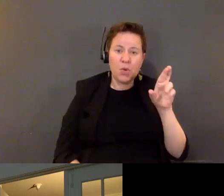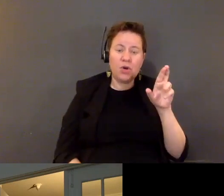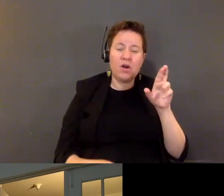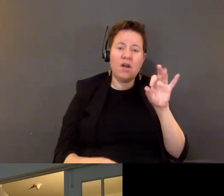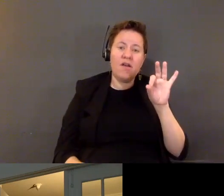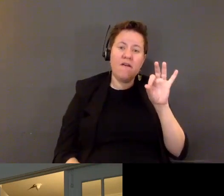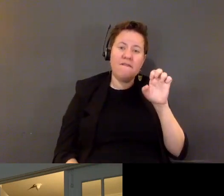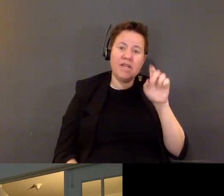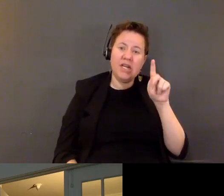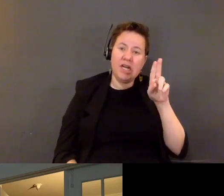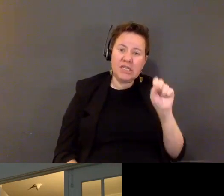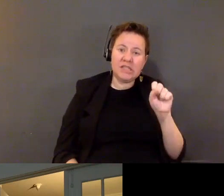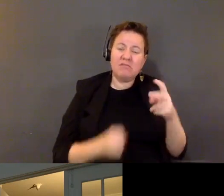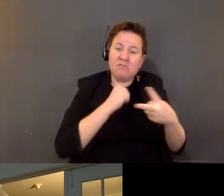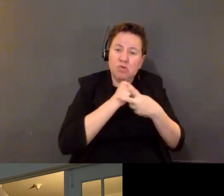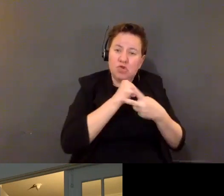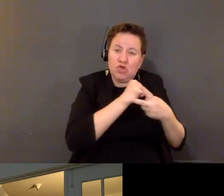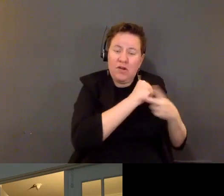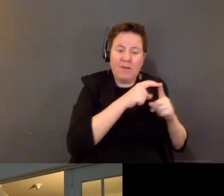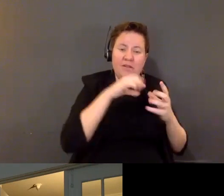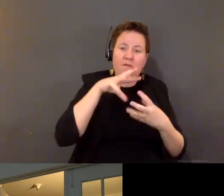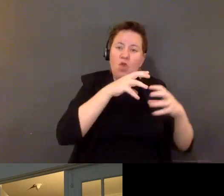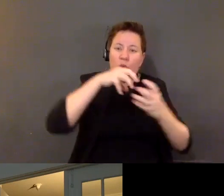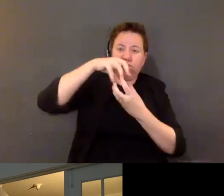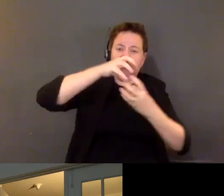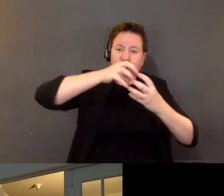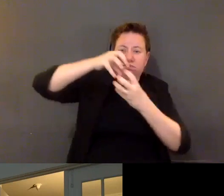were preserved yet they still floated inside their round gas houses